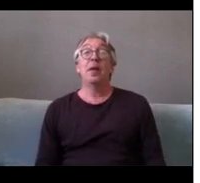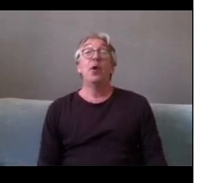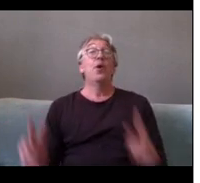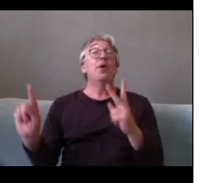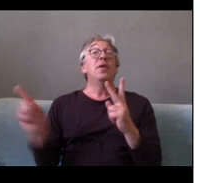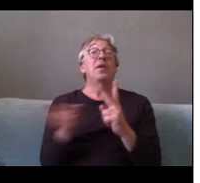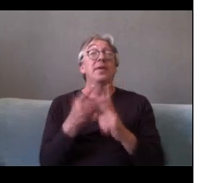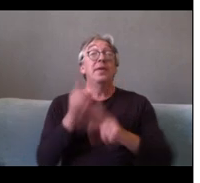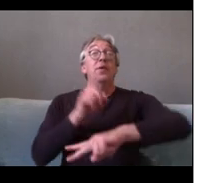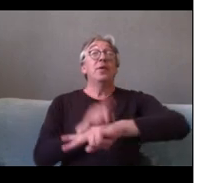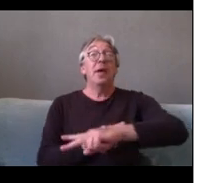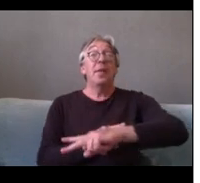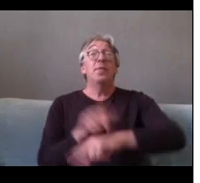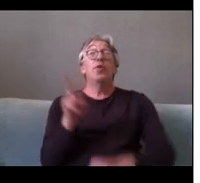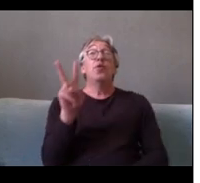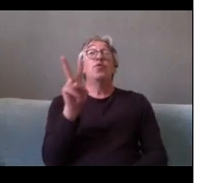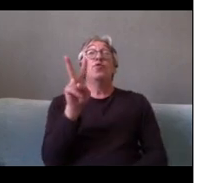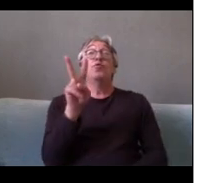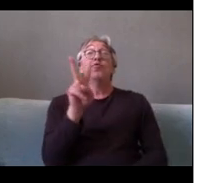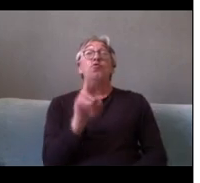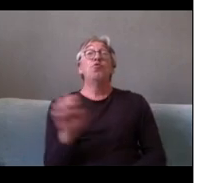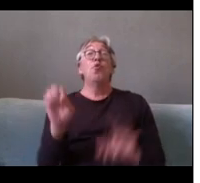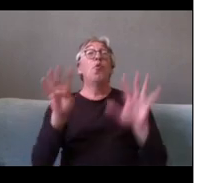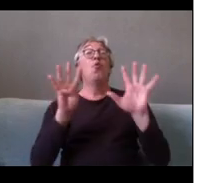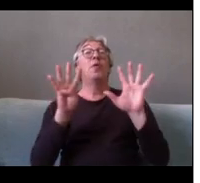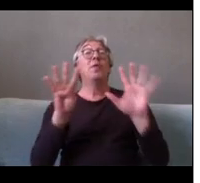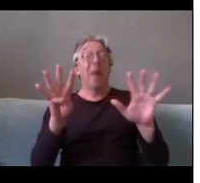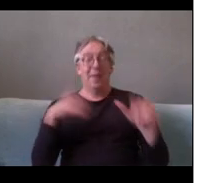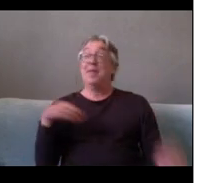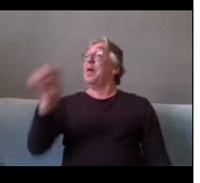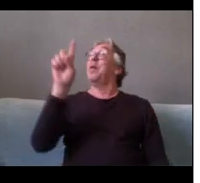We've discovered that we used a screening in question,